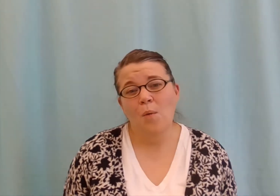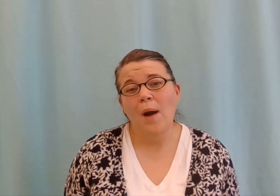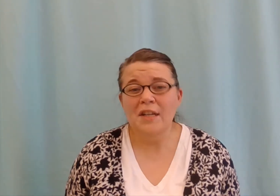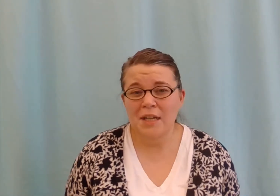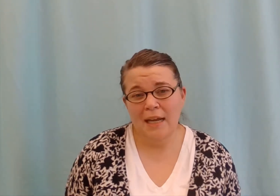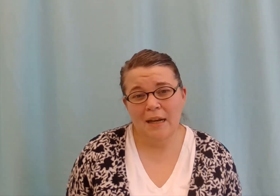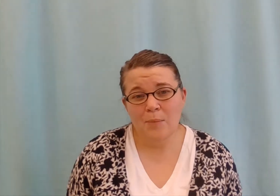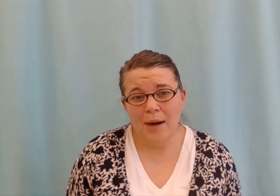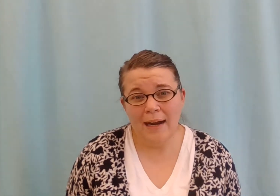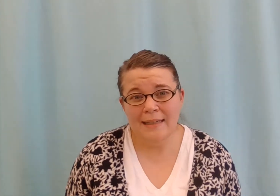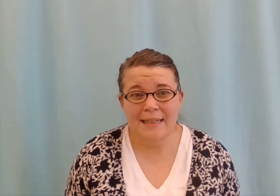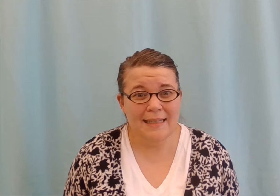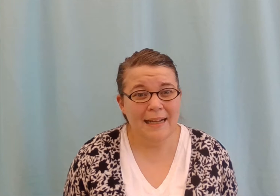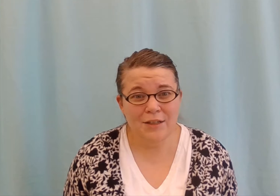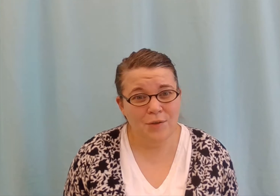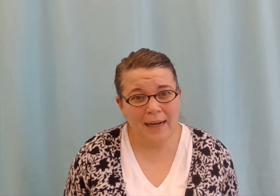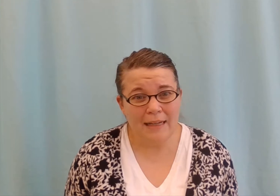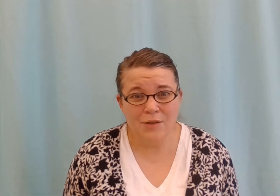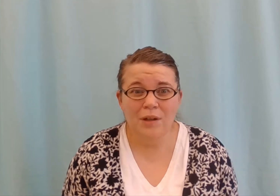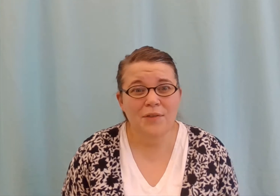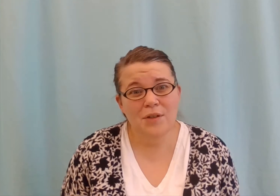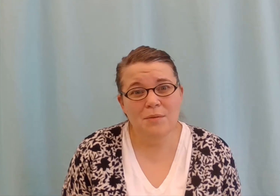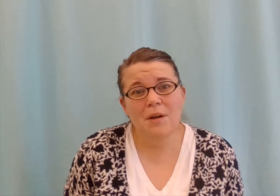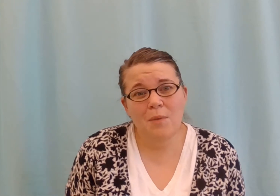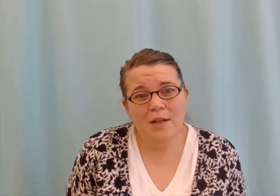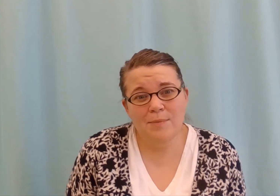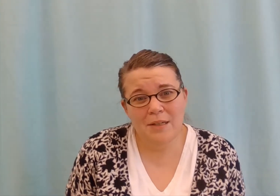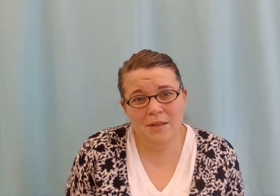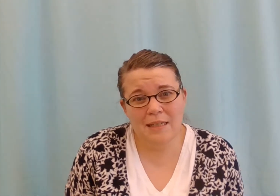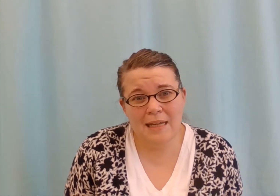to watch it again and practice, that's great. Or if you just want to watch me do the sign